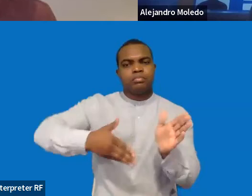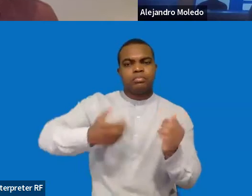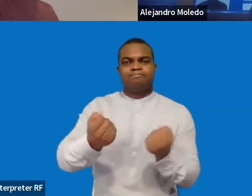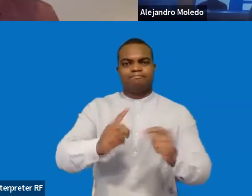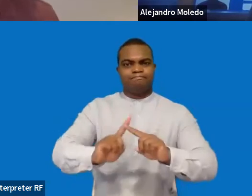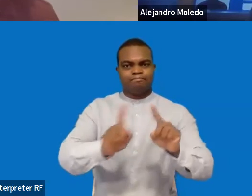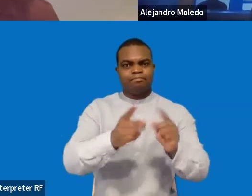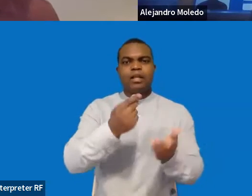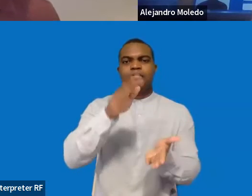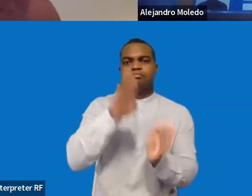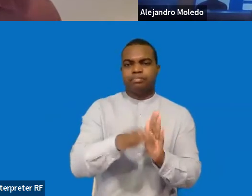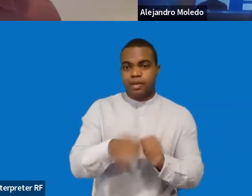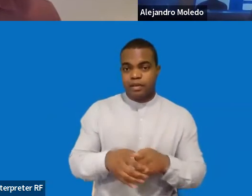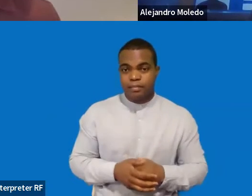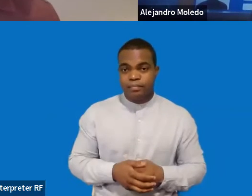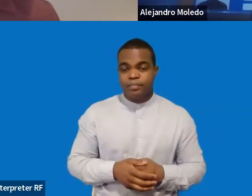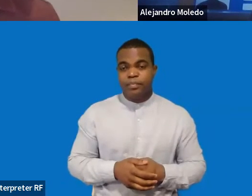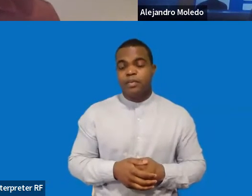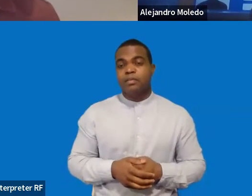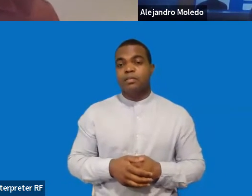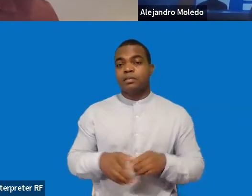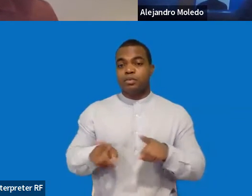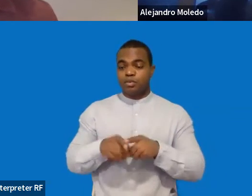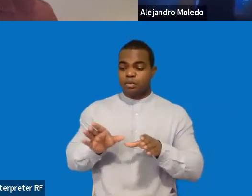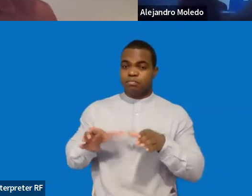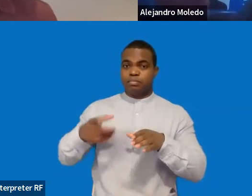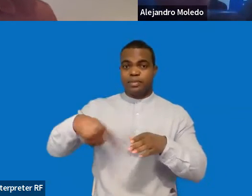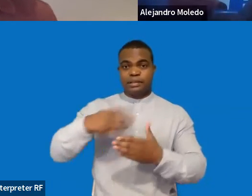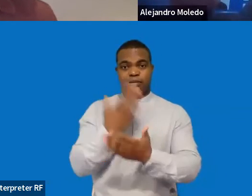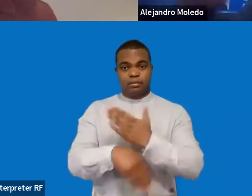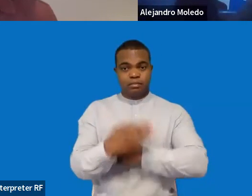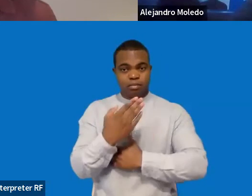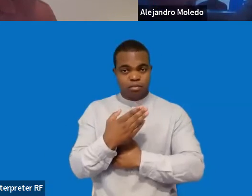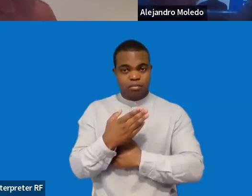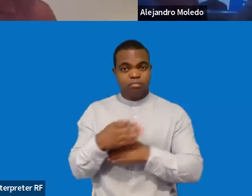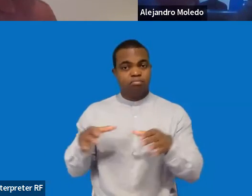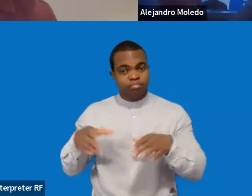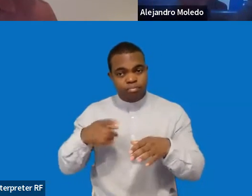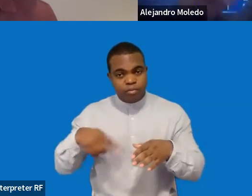the problem of Persons with Disabilities when moving permanently to another member state